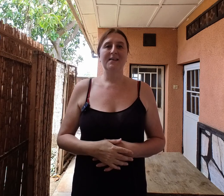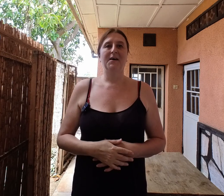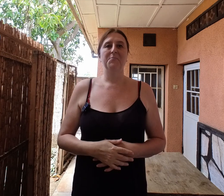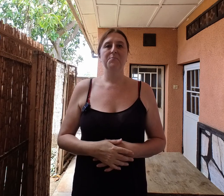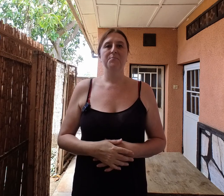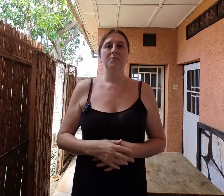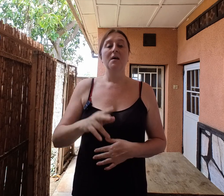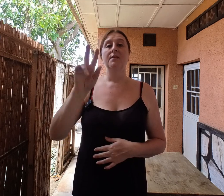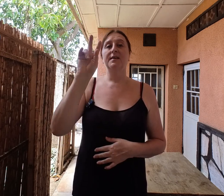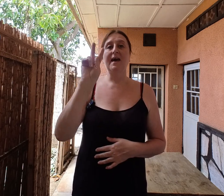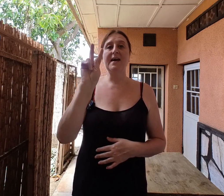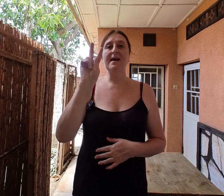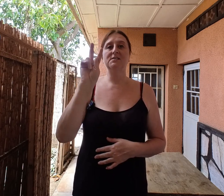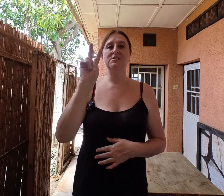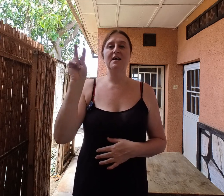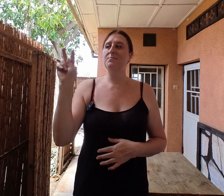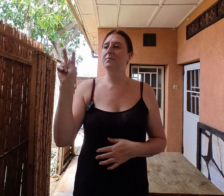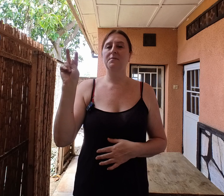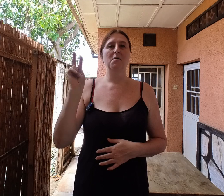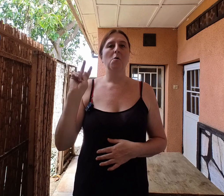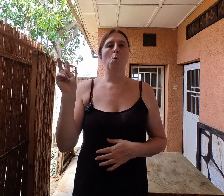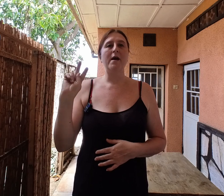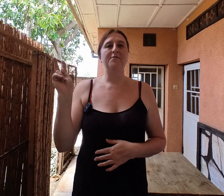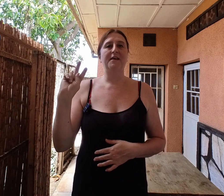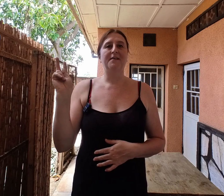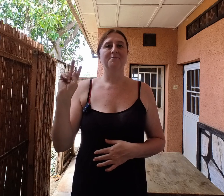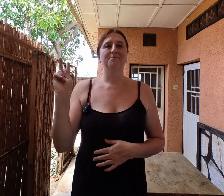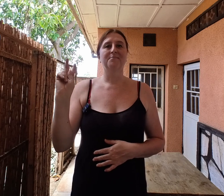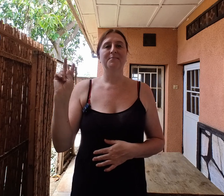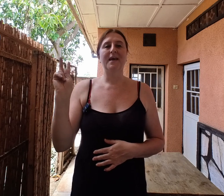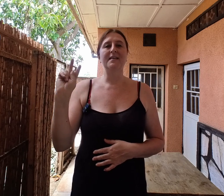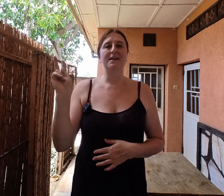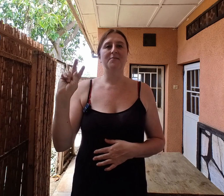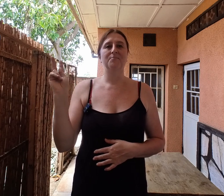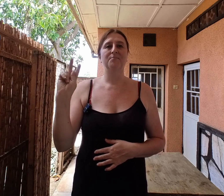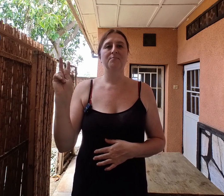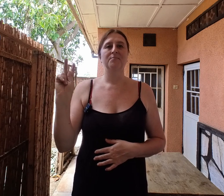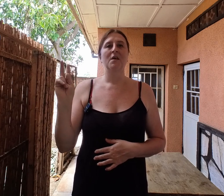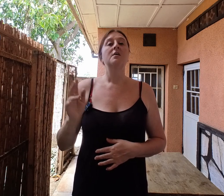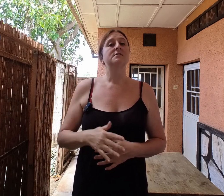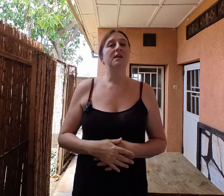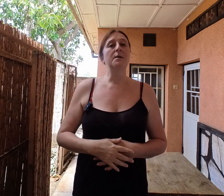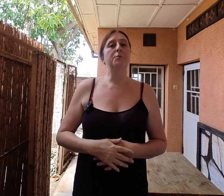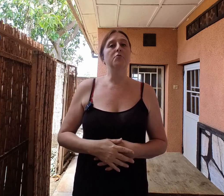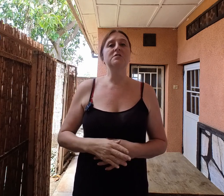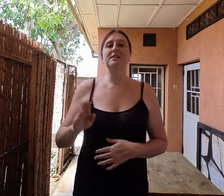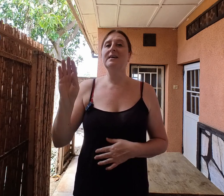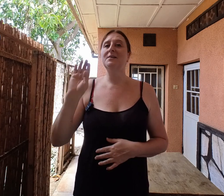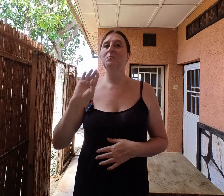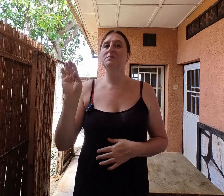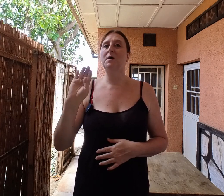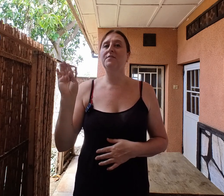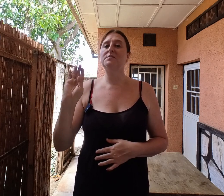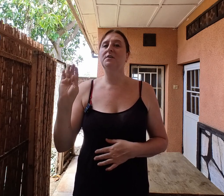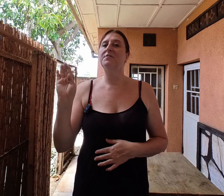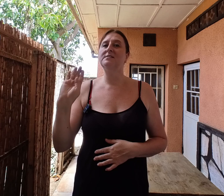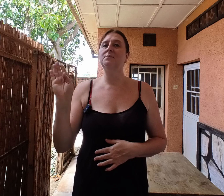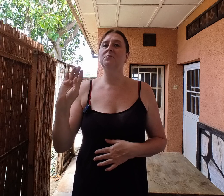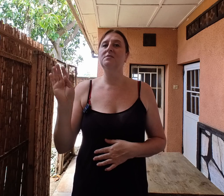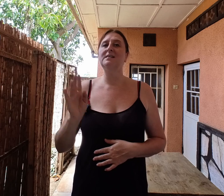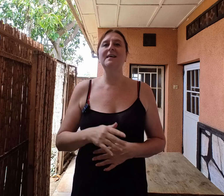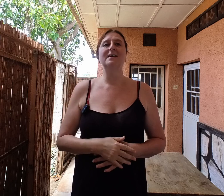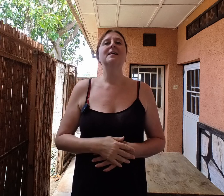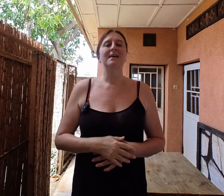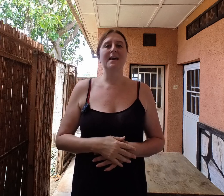Kenya. The K handshape, waving. Kenya. So, like Burundi was waving to our friends in Burundi,